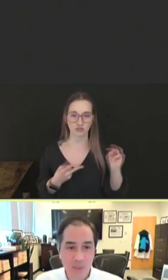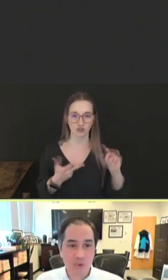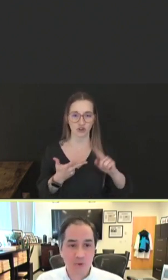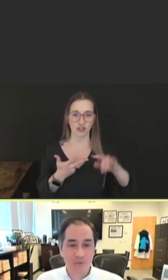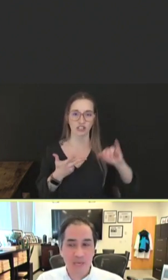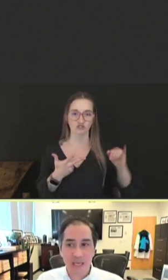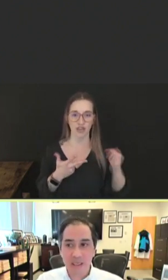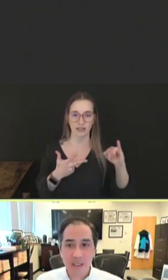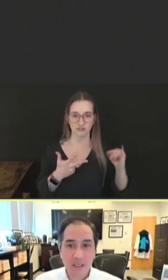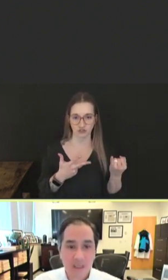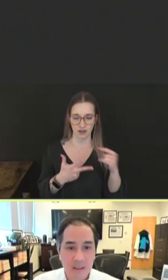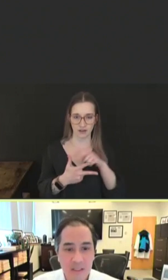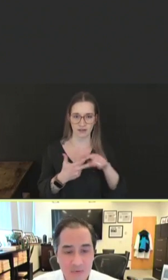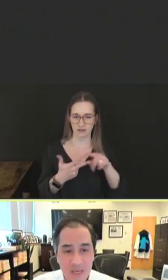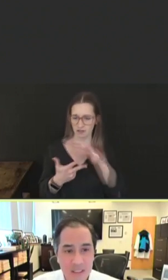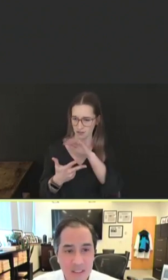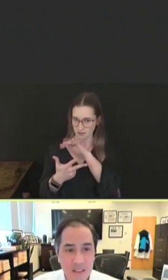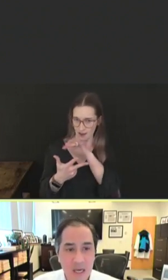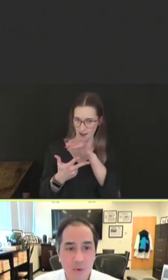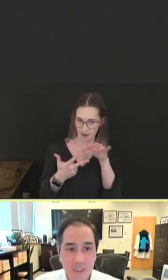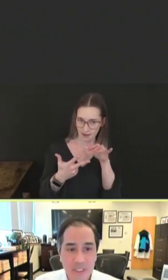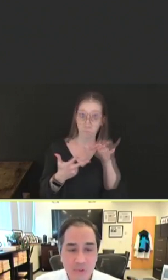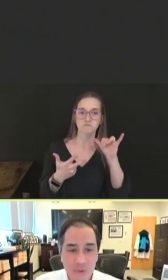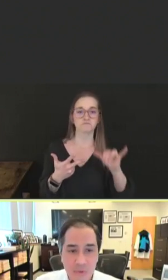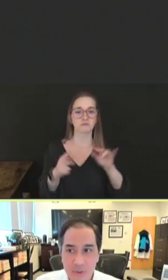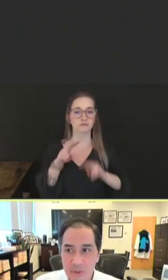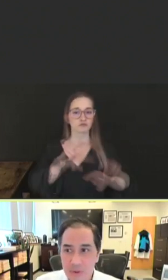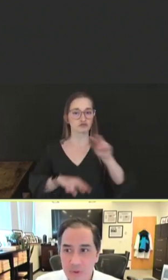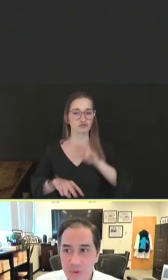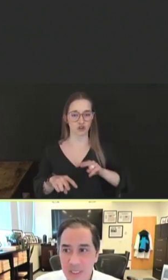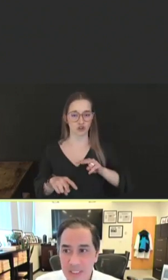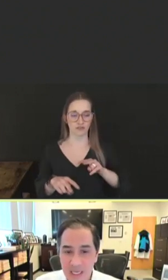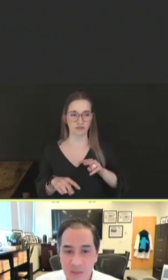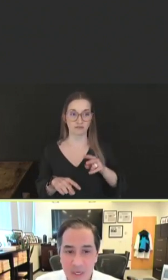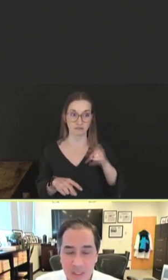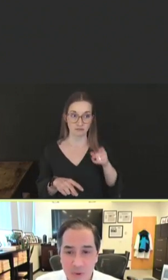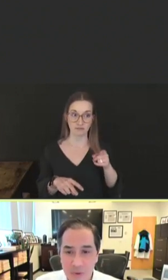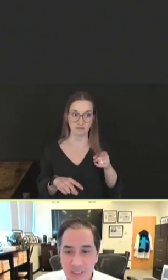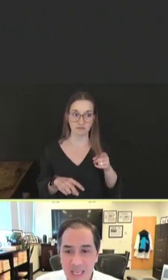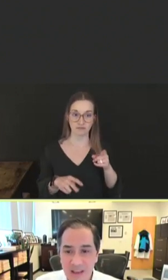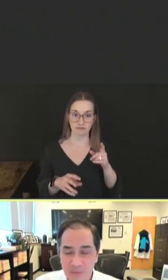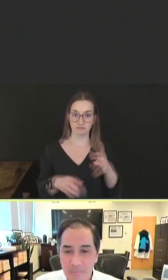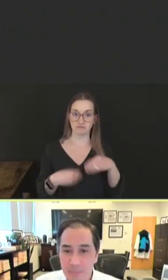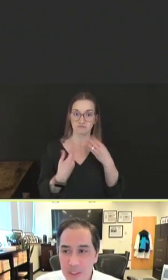we observed that these vaccines not only induced neutralizing antibodies, shown on the left, but